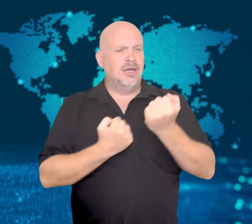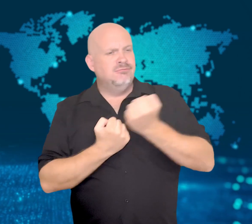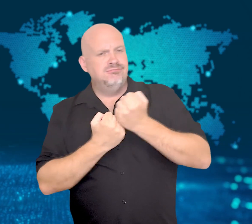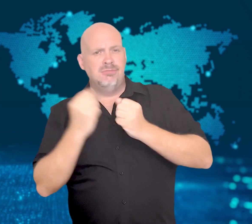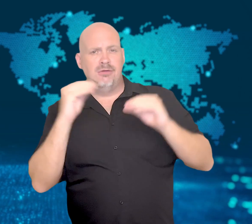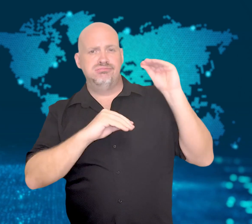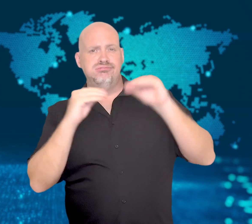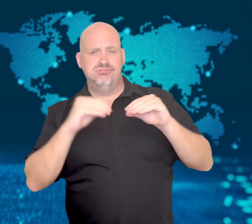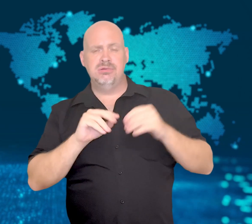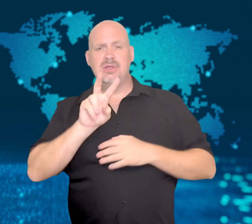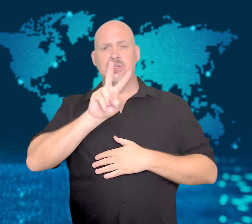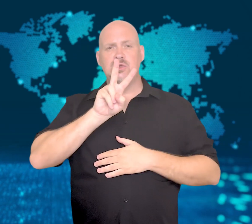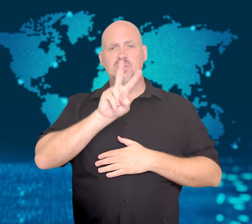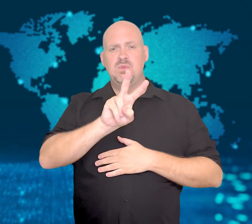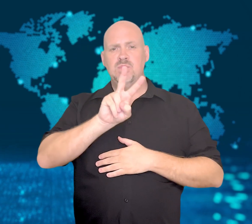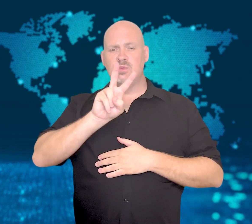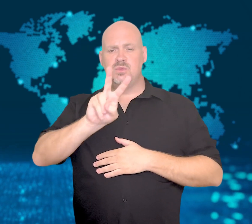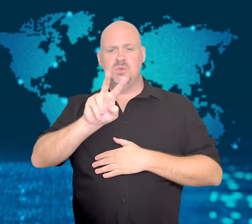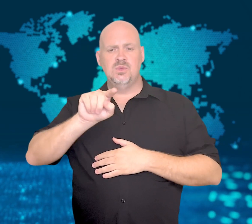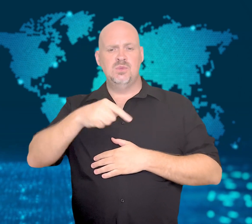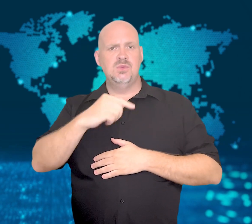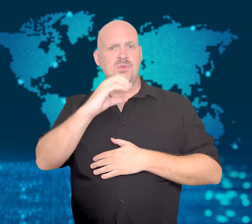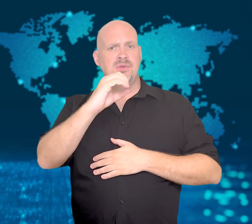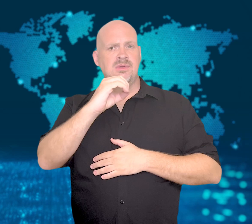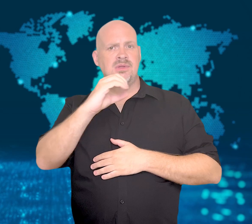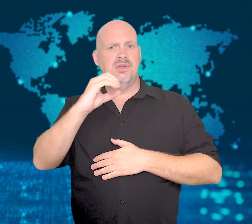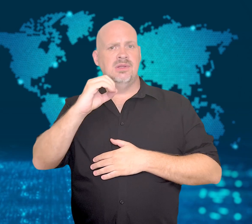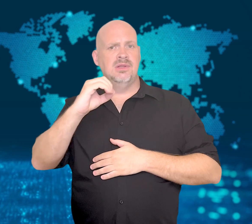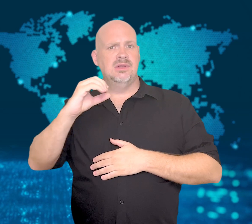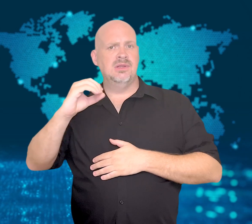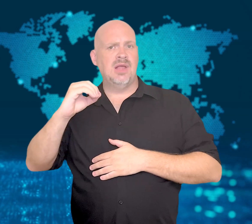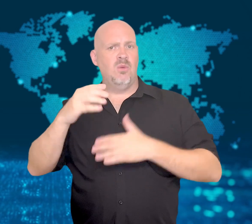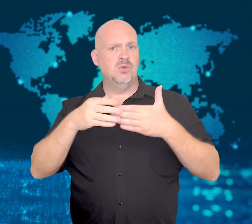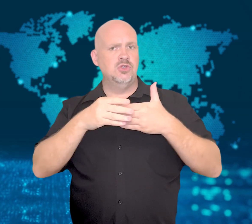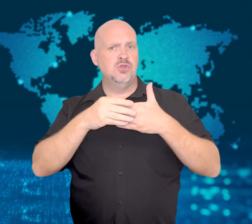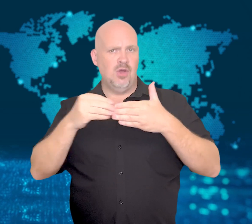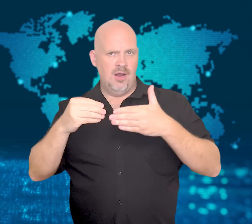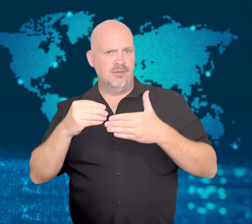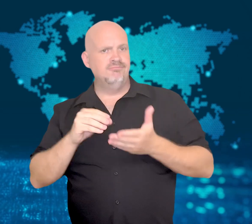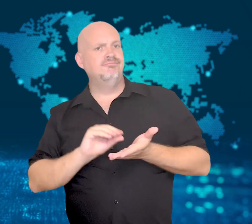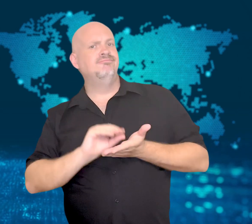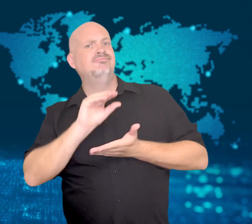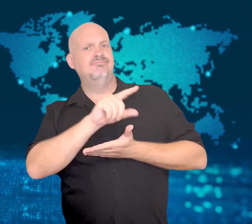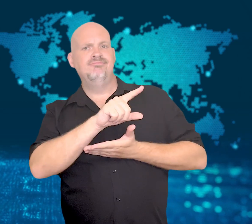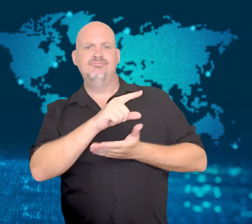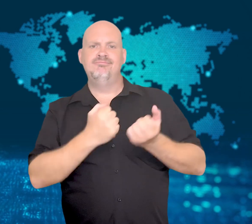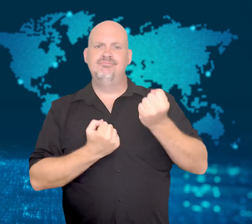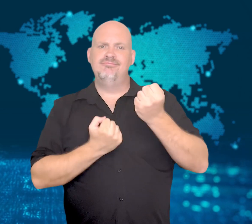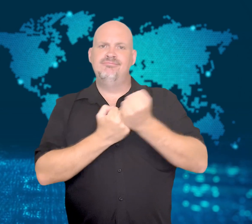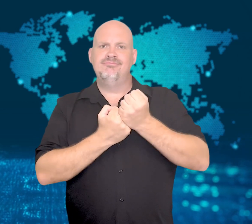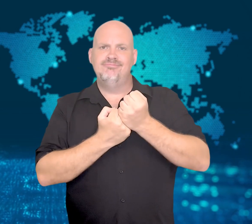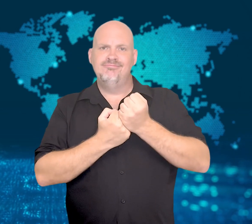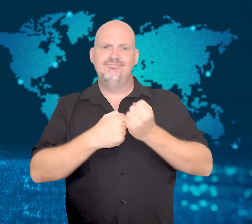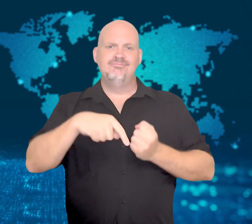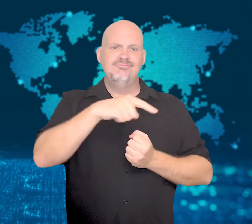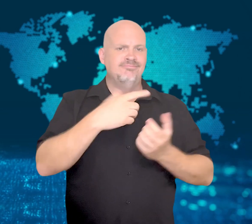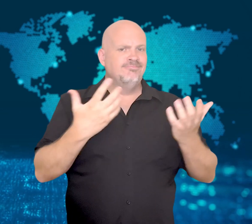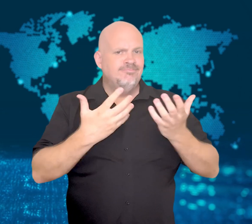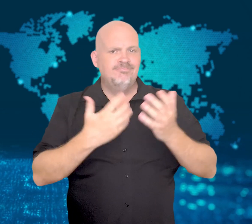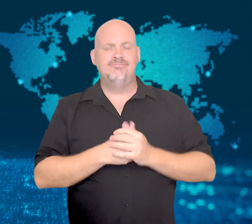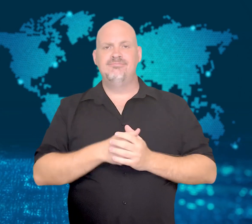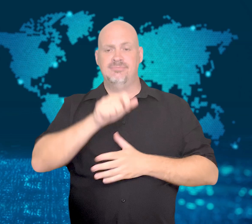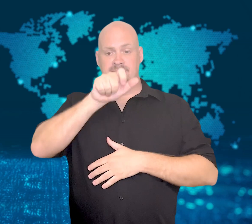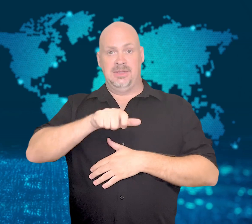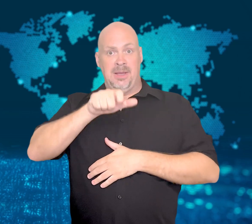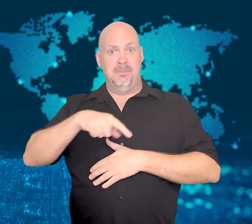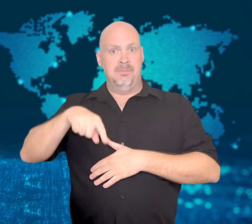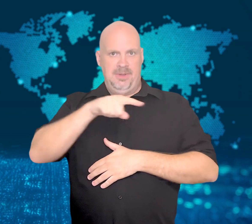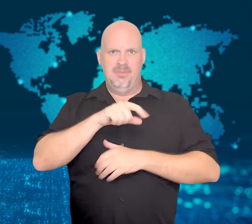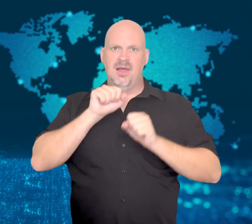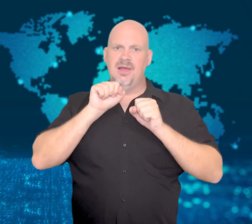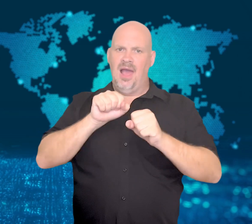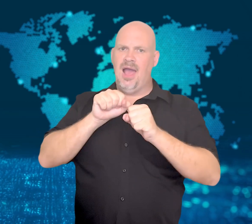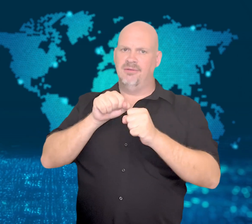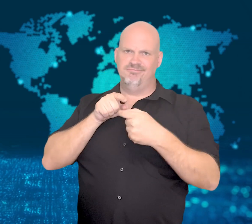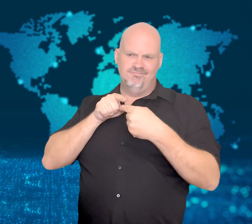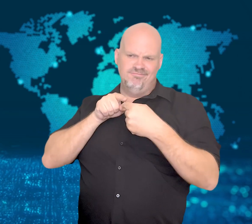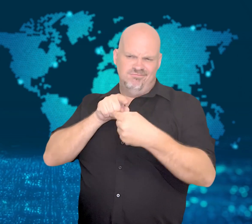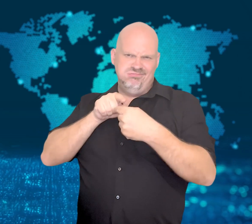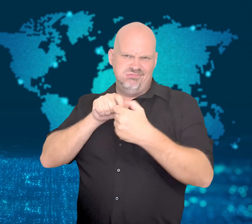The money will help provide people on the ground to fight plastic pollution in the Islands.